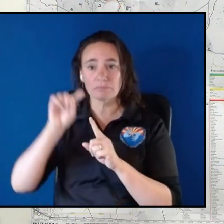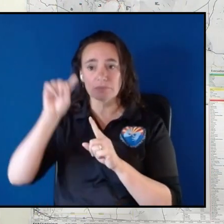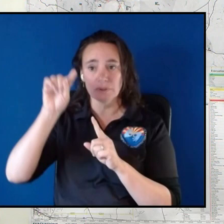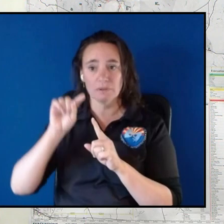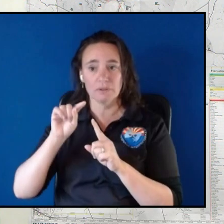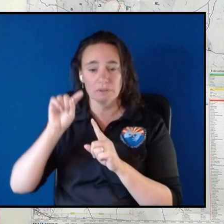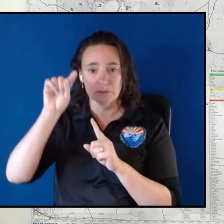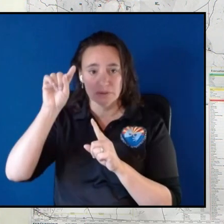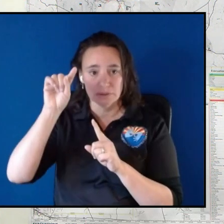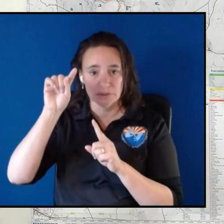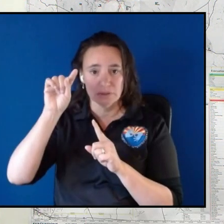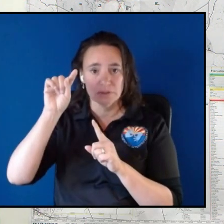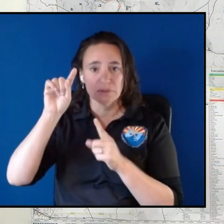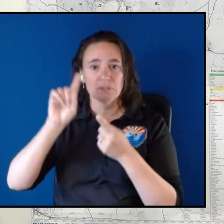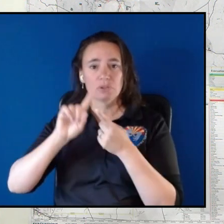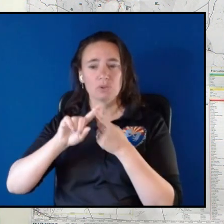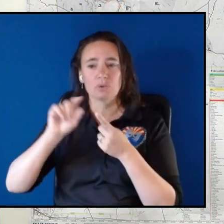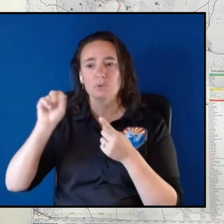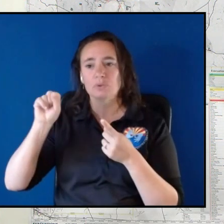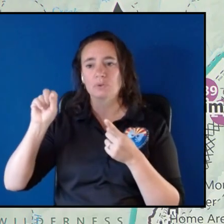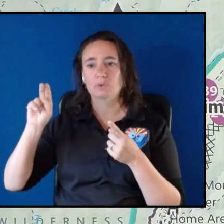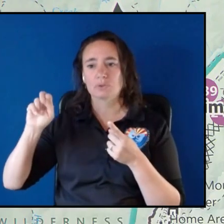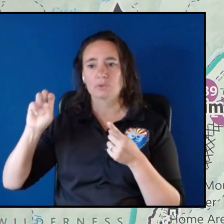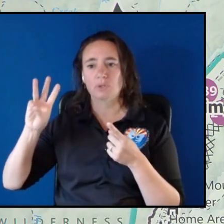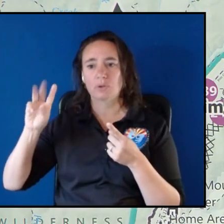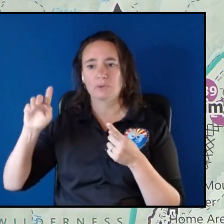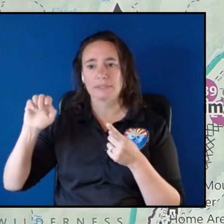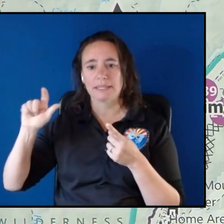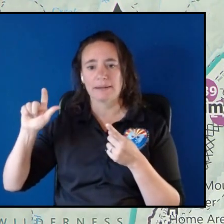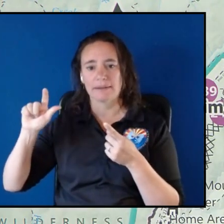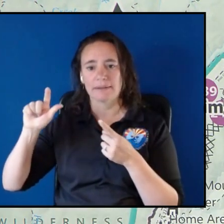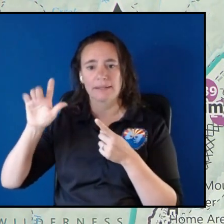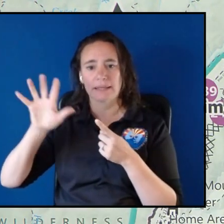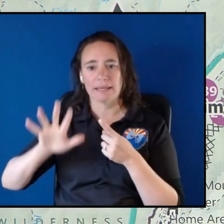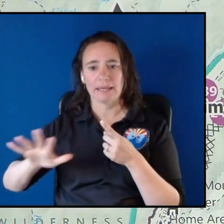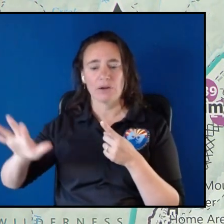Snowtal area, this is the where we become a little more